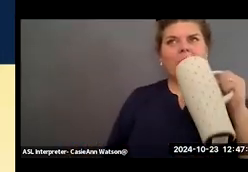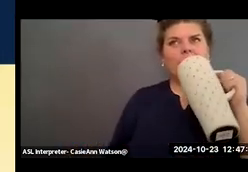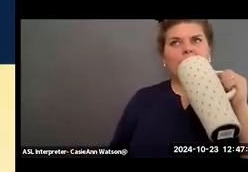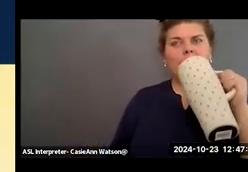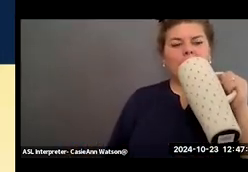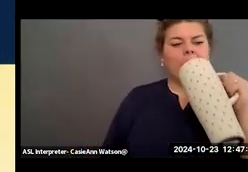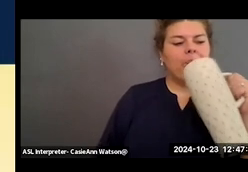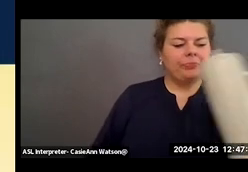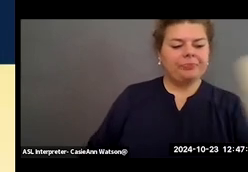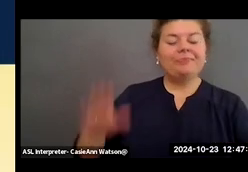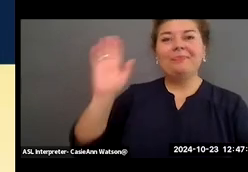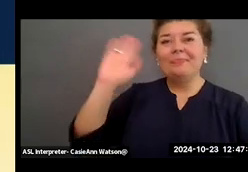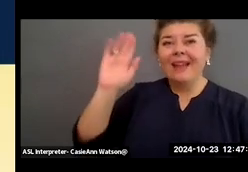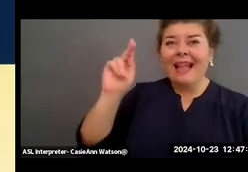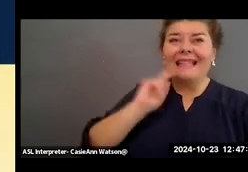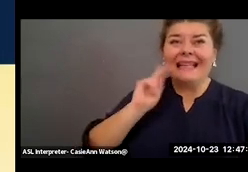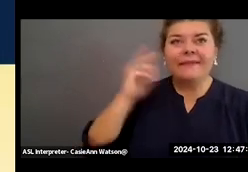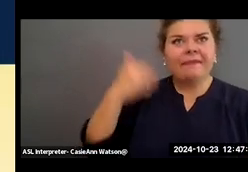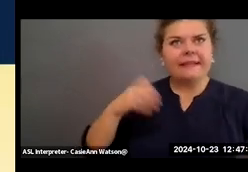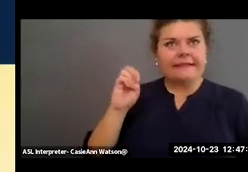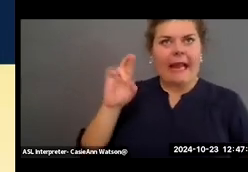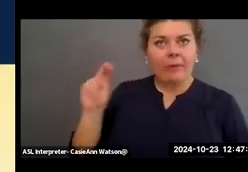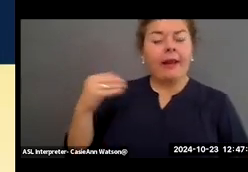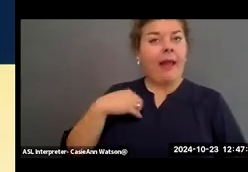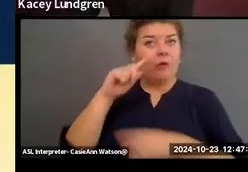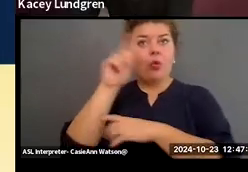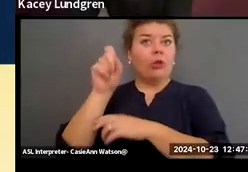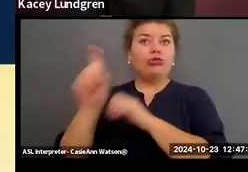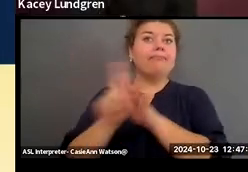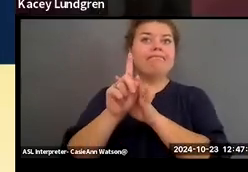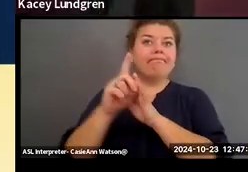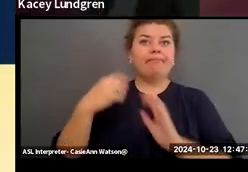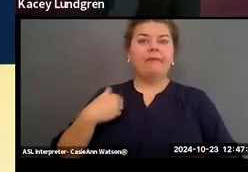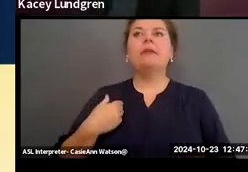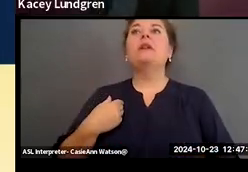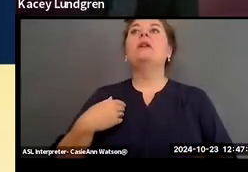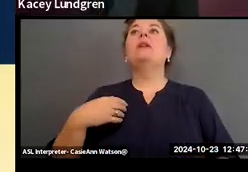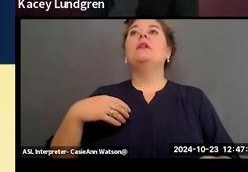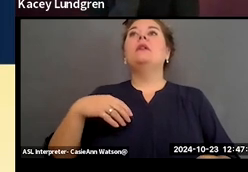[Erin] Hey Kasey, this is Erin speaking. We do have a question for you. Okay. [Erin] One of our attendees